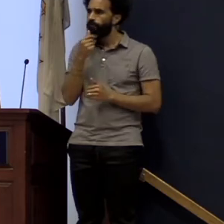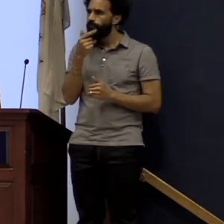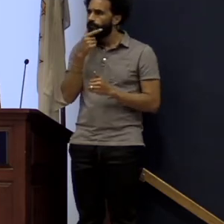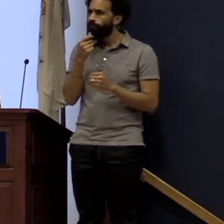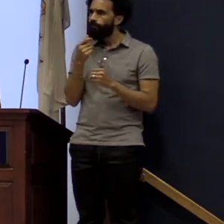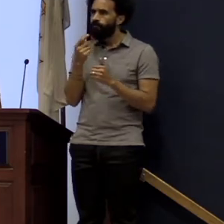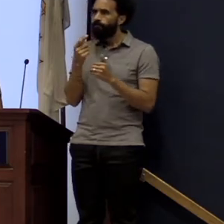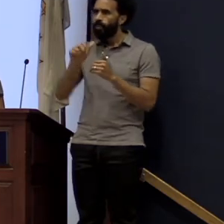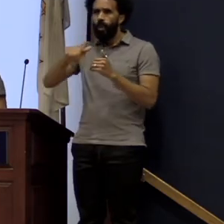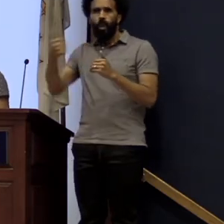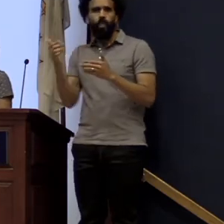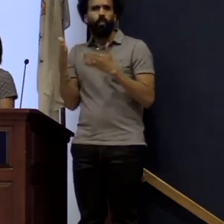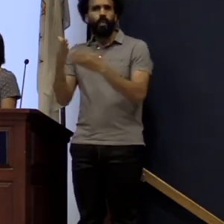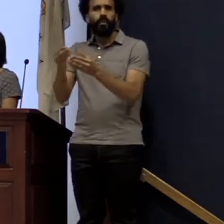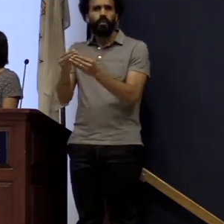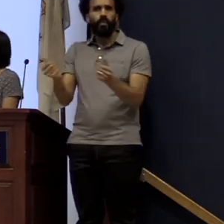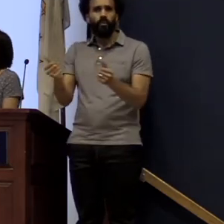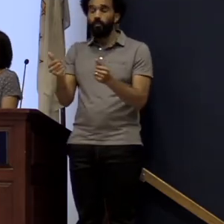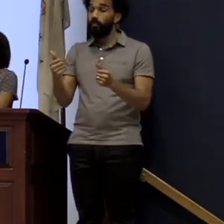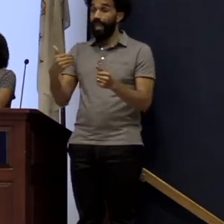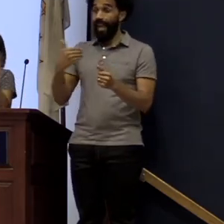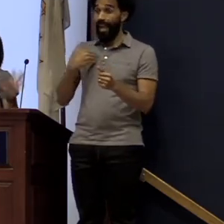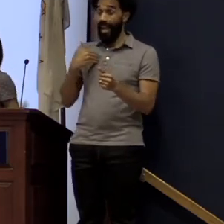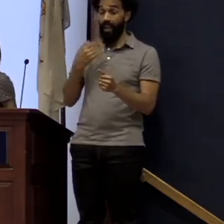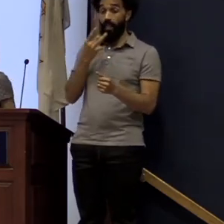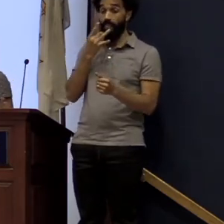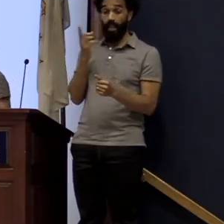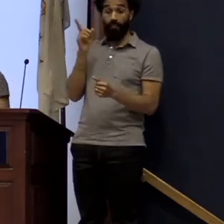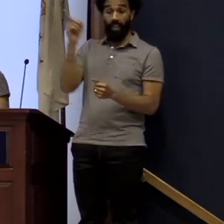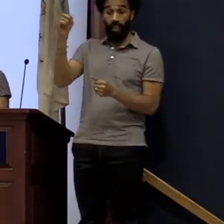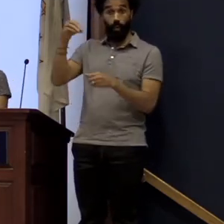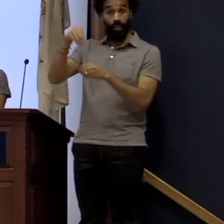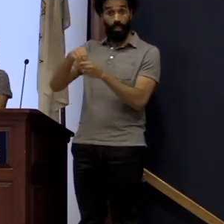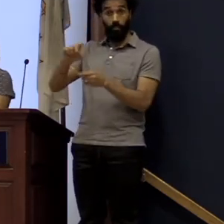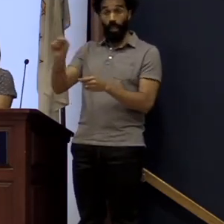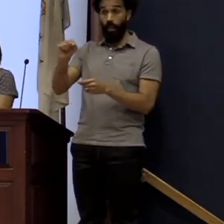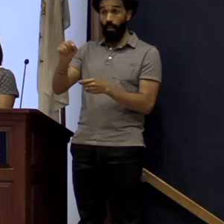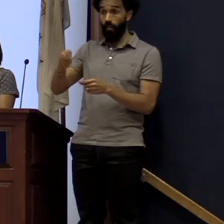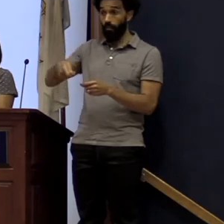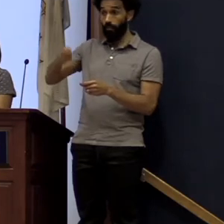Go into the bathroom. It was the bulb and so they used that system the power of the solar panel